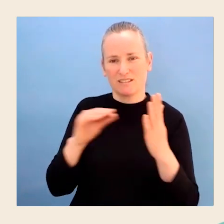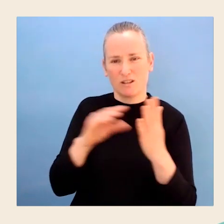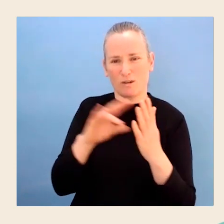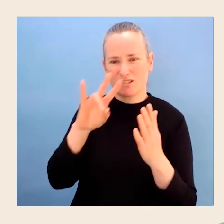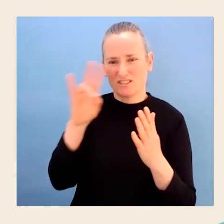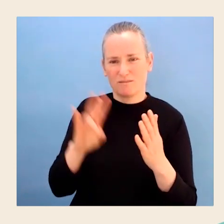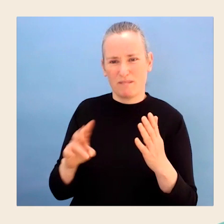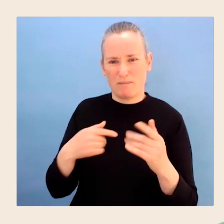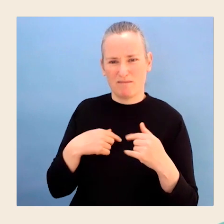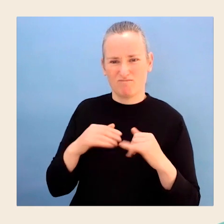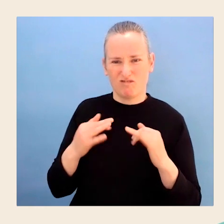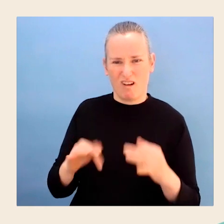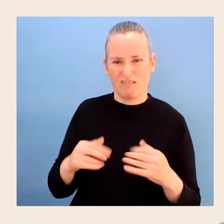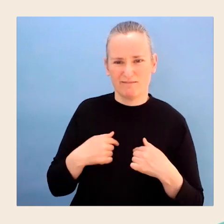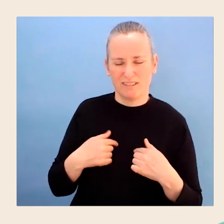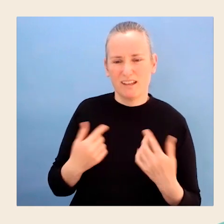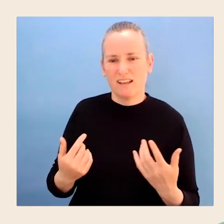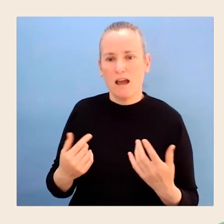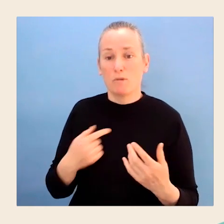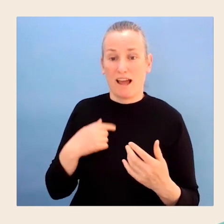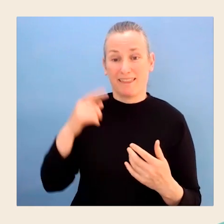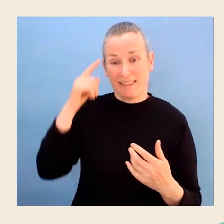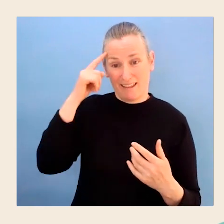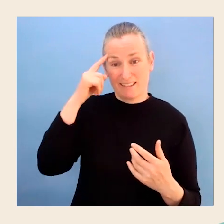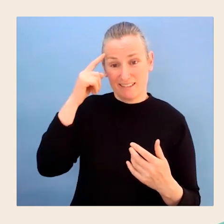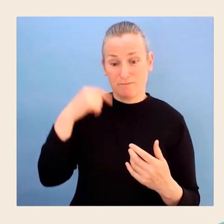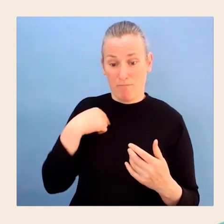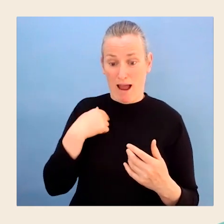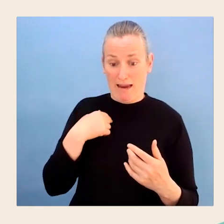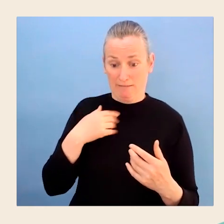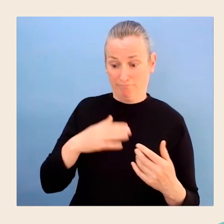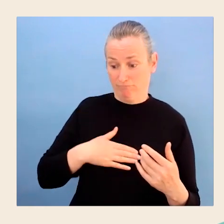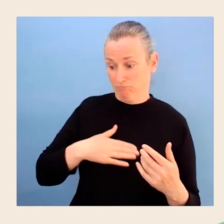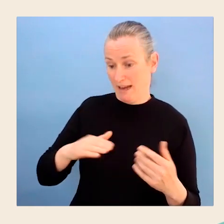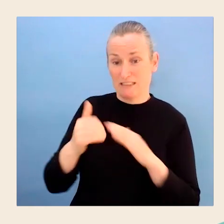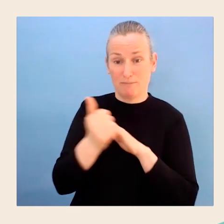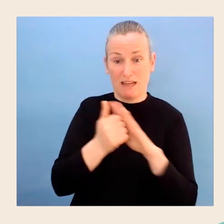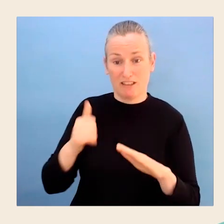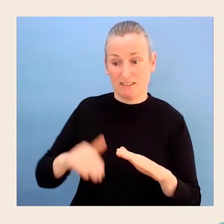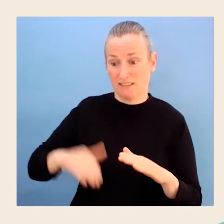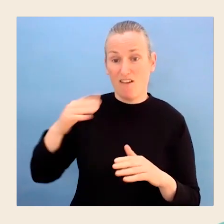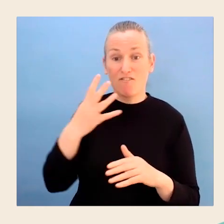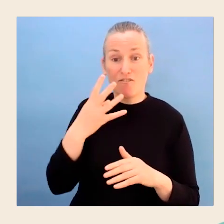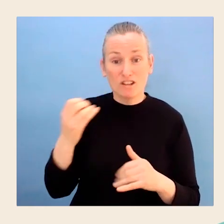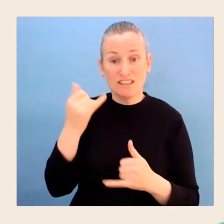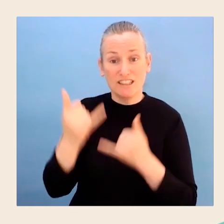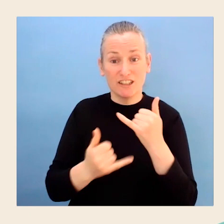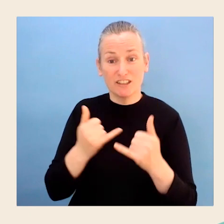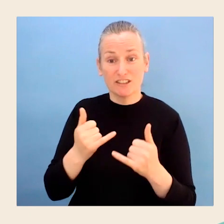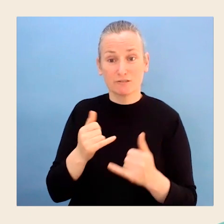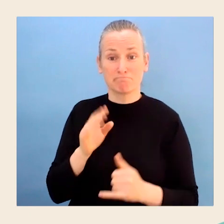from a lived experience of living 40 years trying to pass- ALICE WONG: No, it's OK. In a neurotypical world.